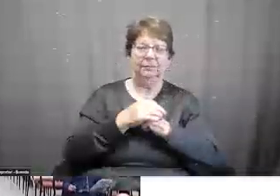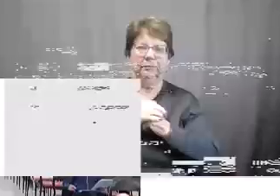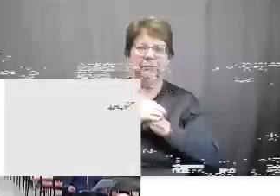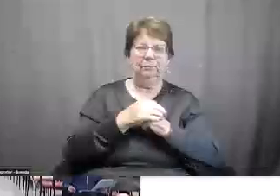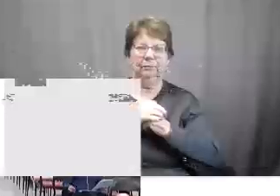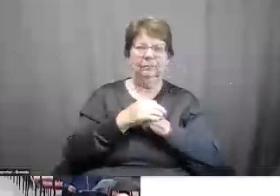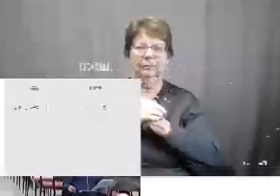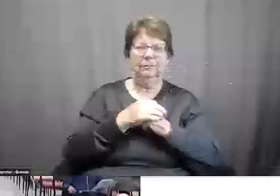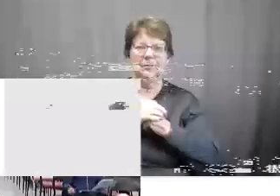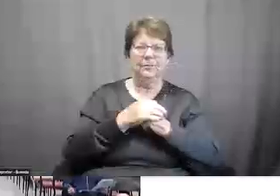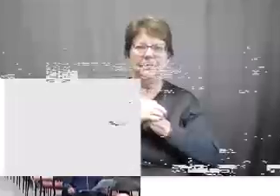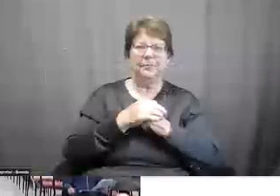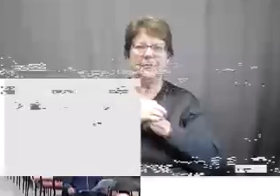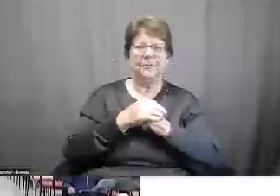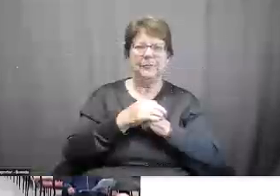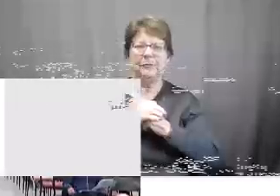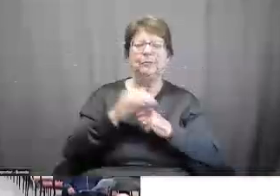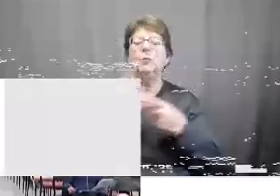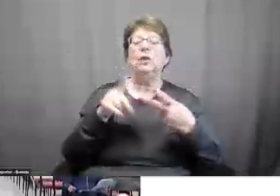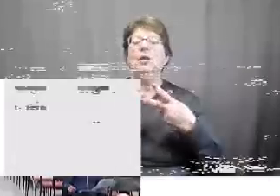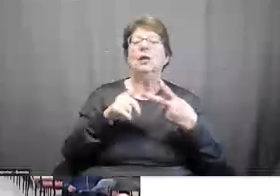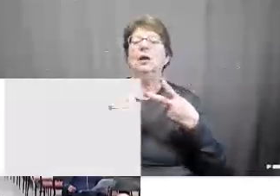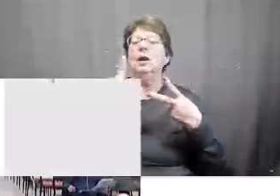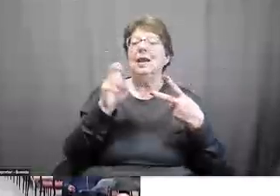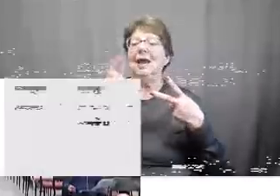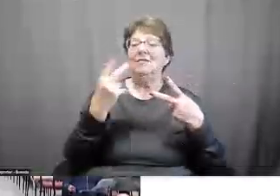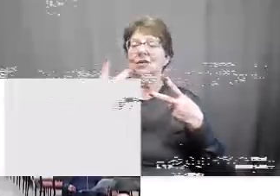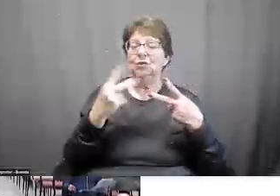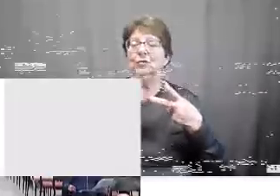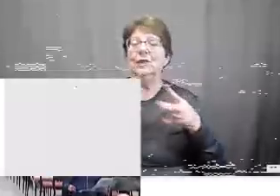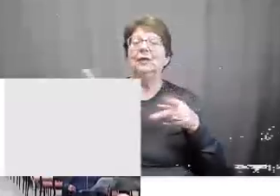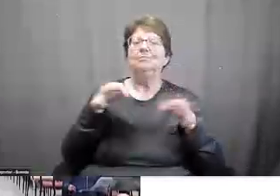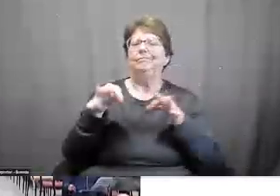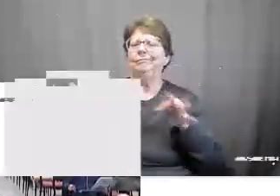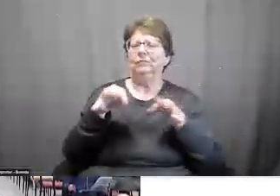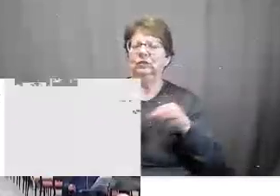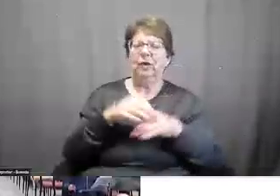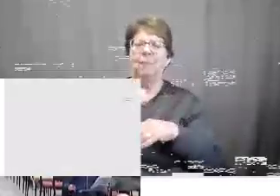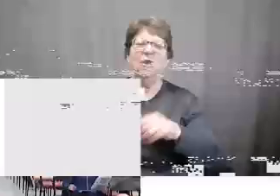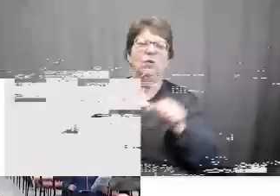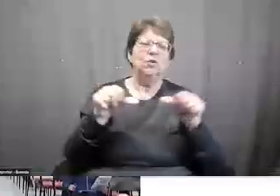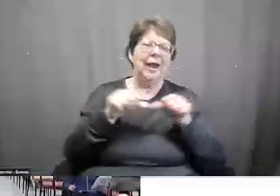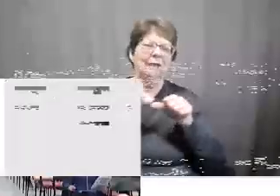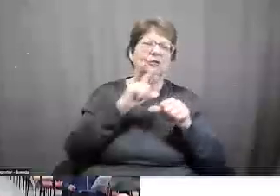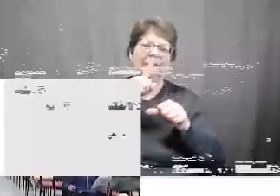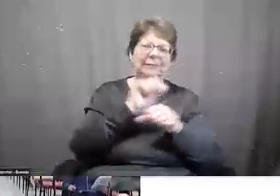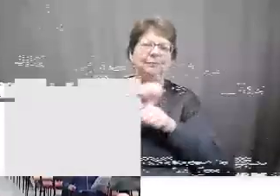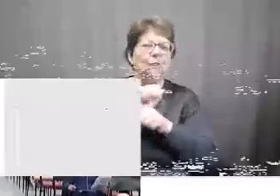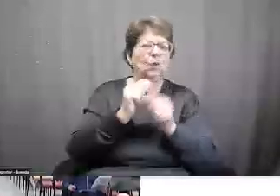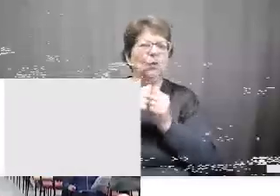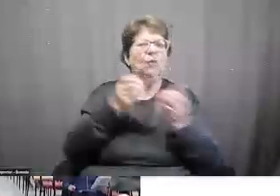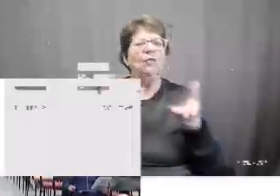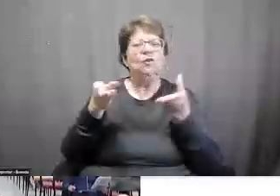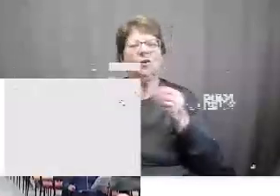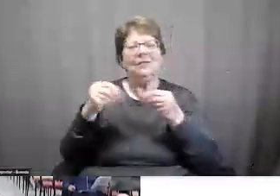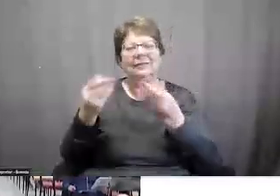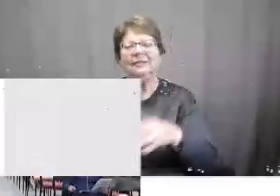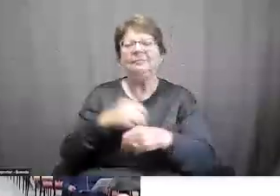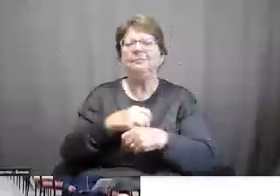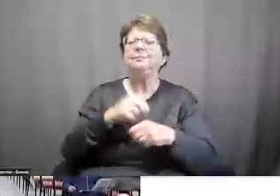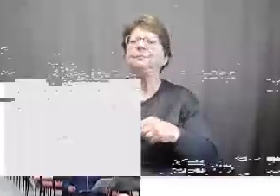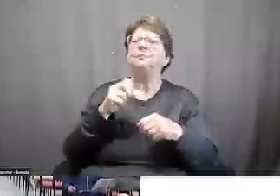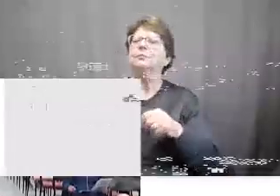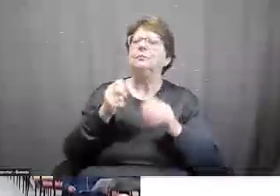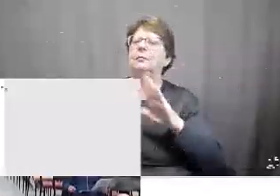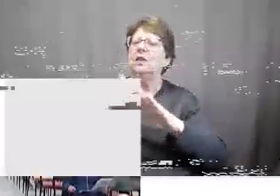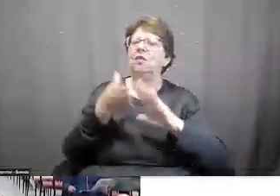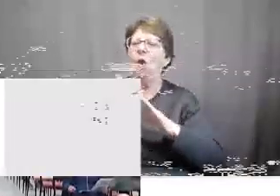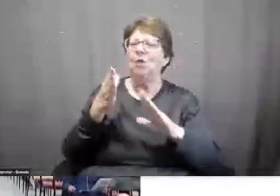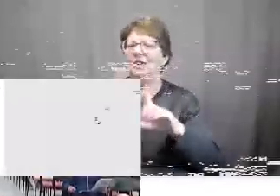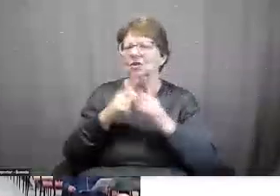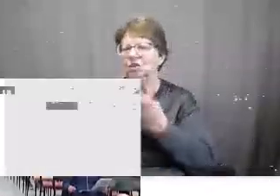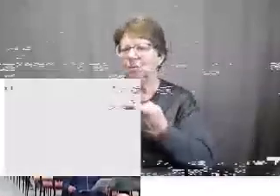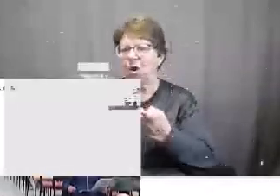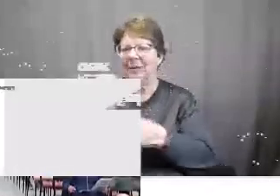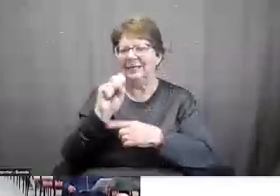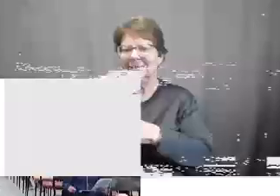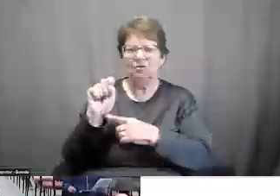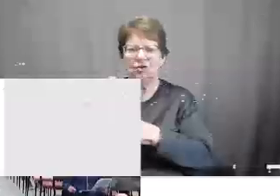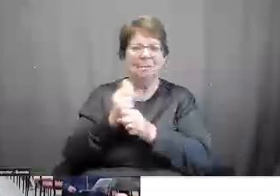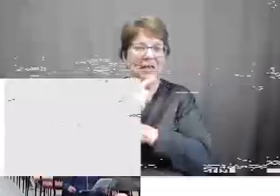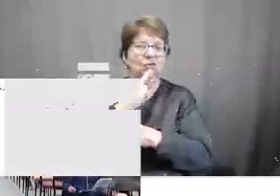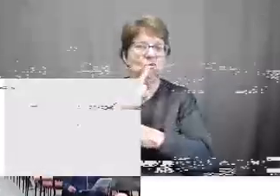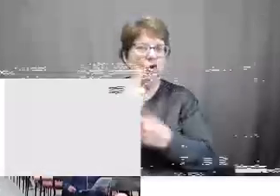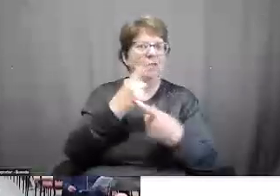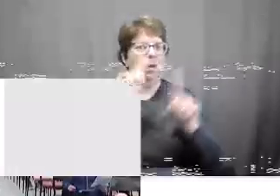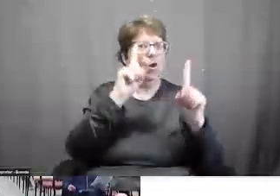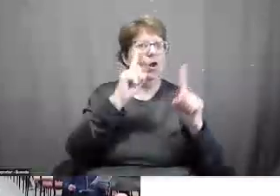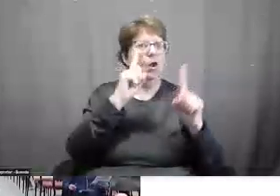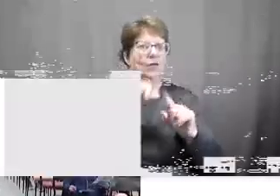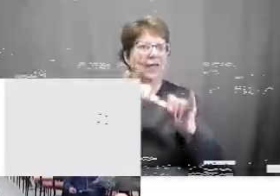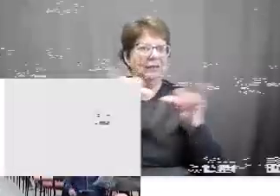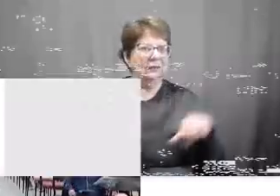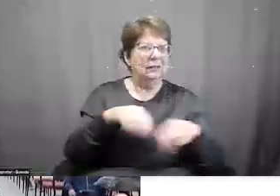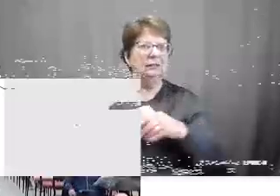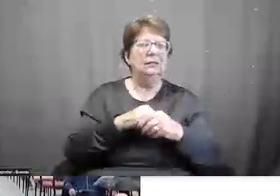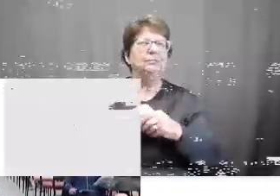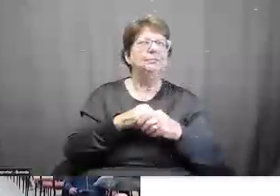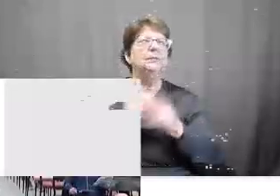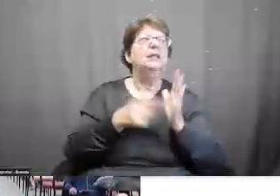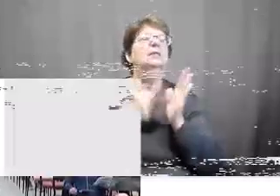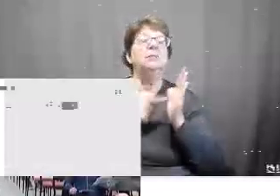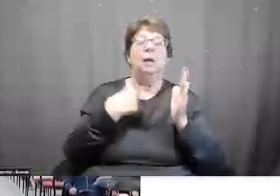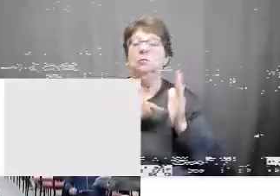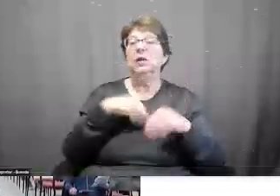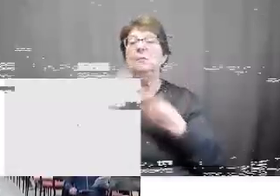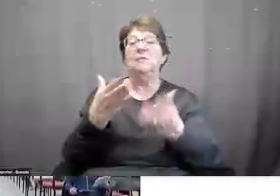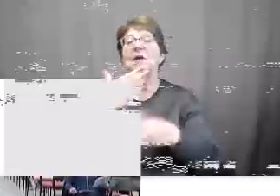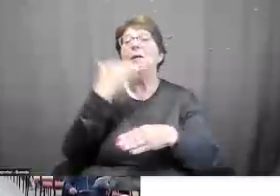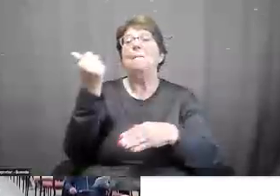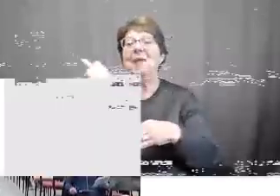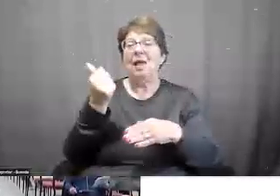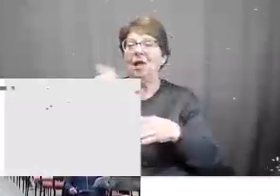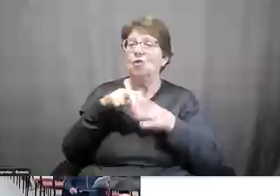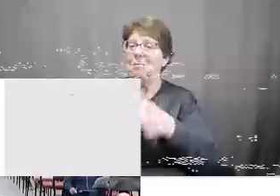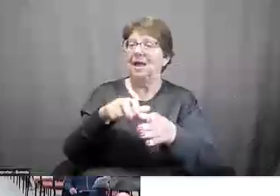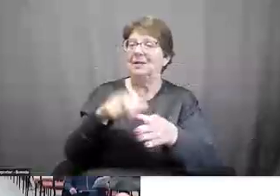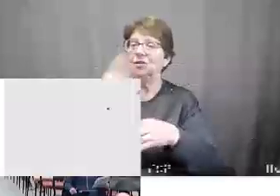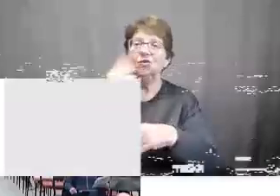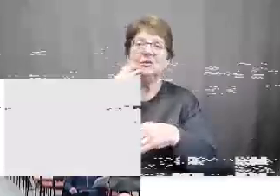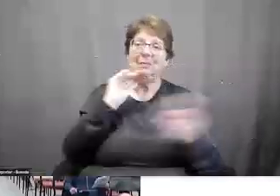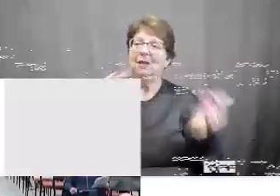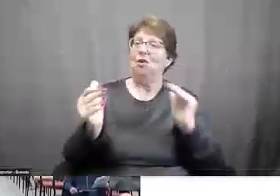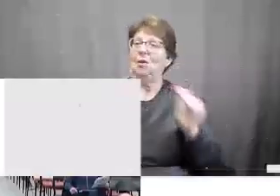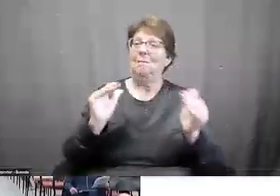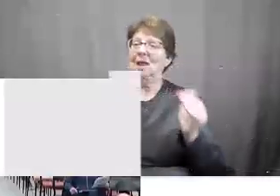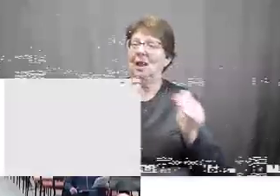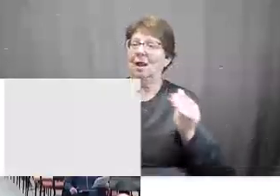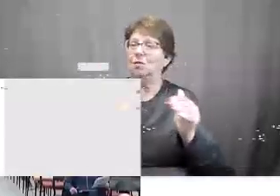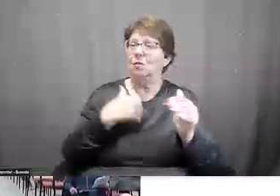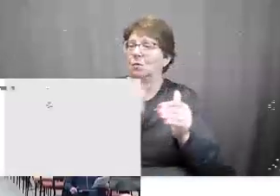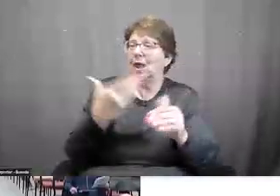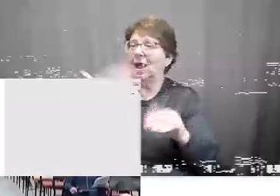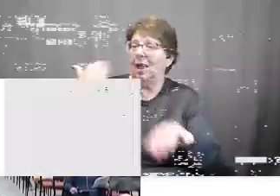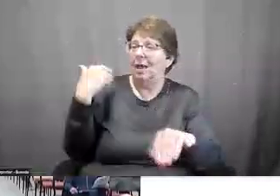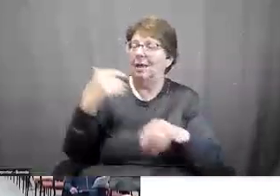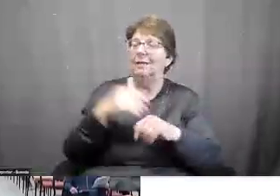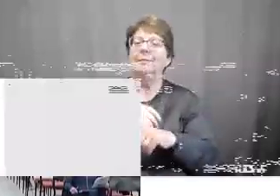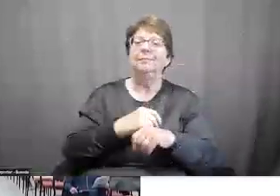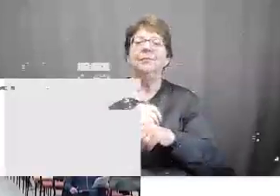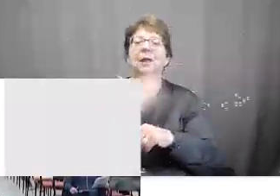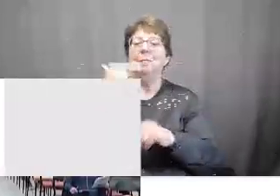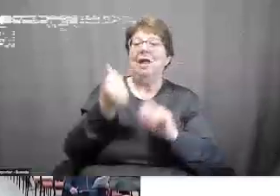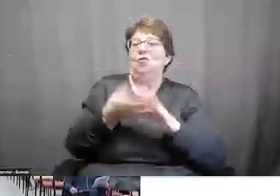Boardroom: So the Lever 2 opportunities, as Michael described earlier, these are areas where we're really working with our service delivery and our operations departments at Sound Transit to make sure that these work for the system. In some cases, we're able to provide a better passenger experience compared to what we had, and a better operationality compared to what we had in the PE alignment.